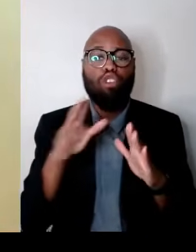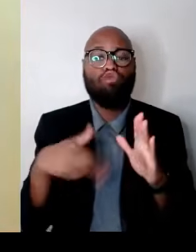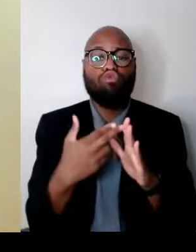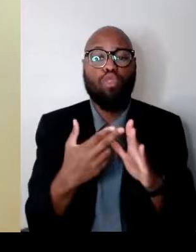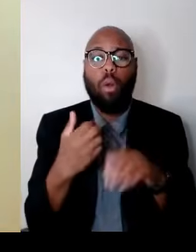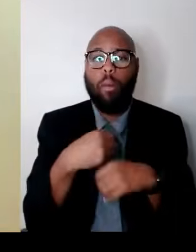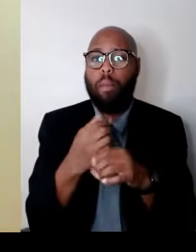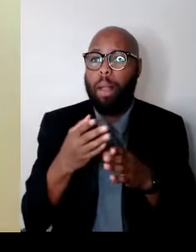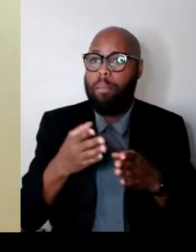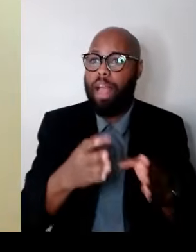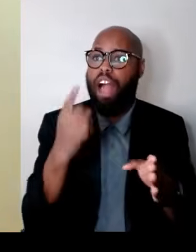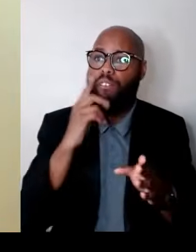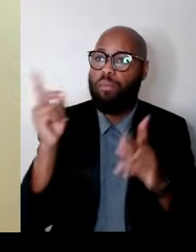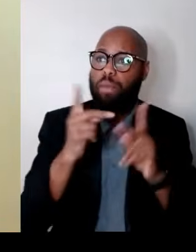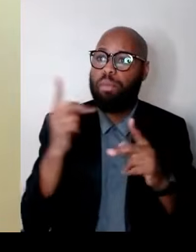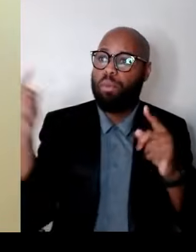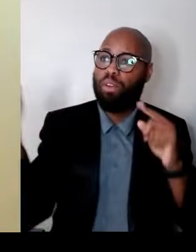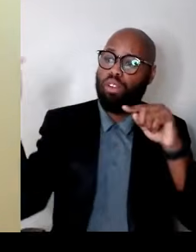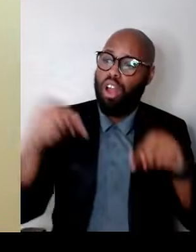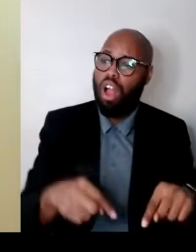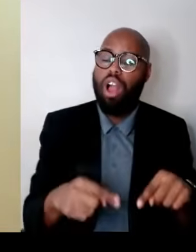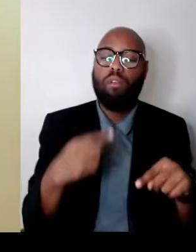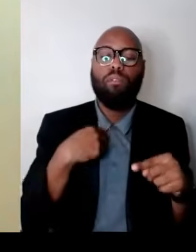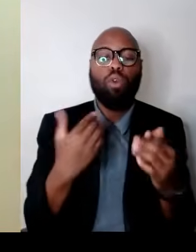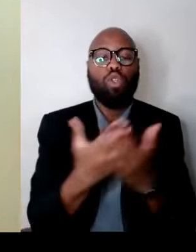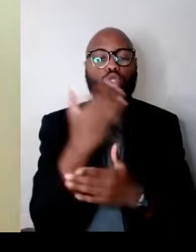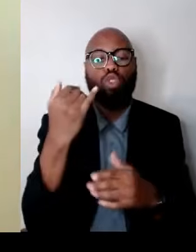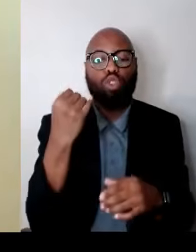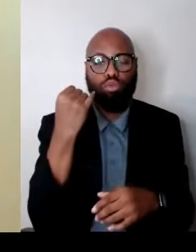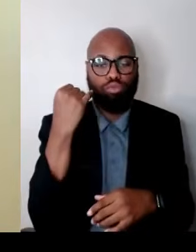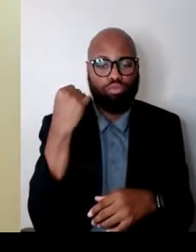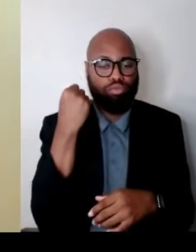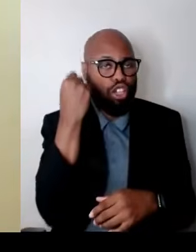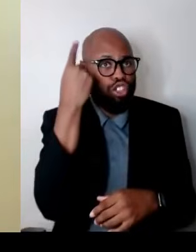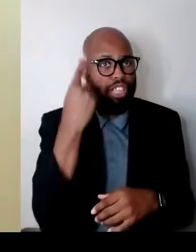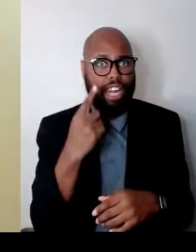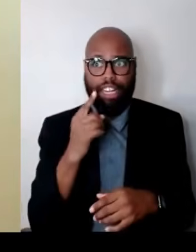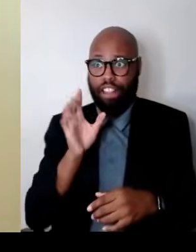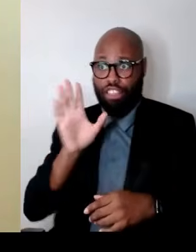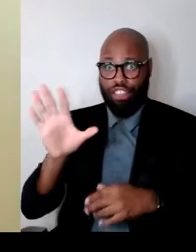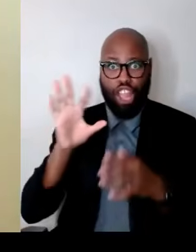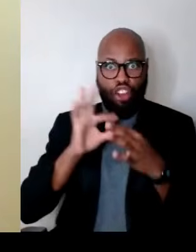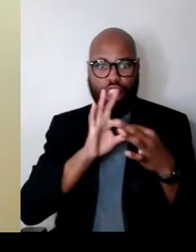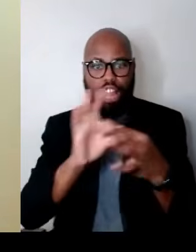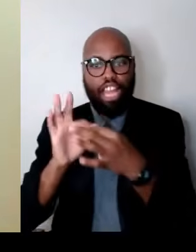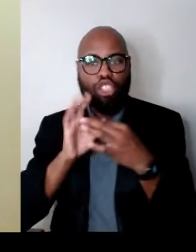to come to a new understanding of their relationship to the problems and issues in our community